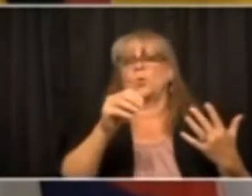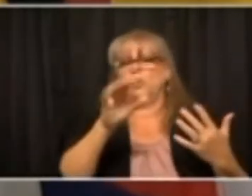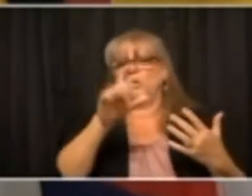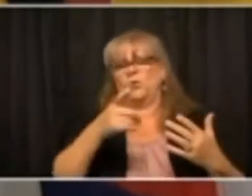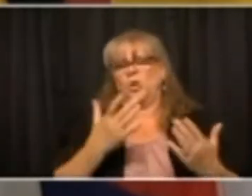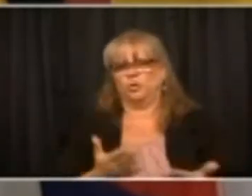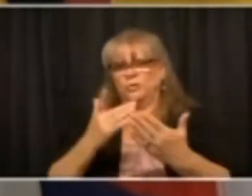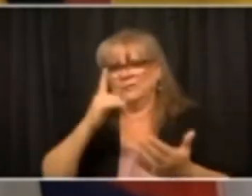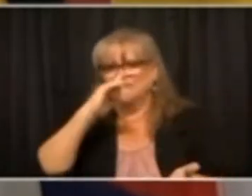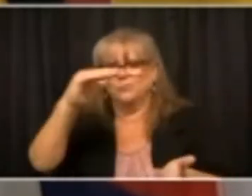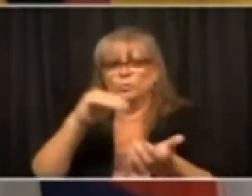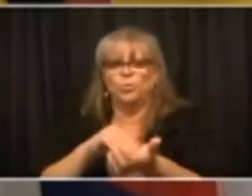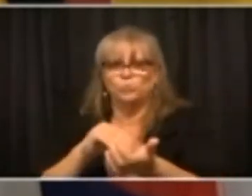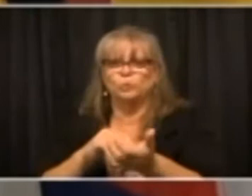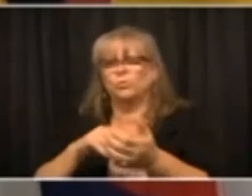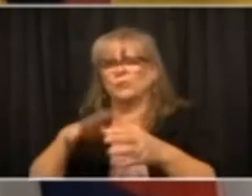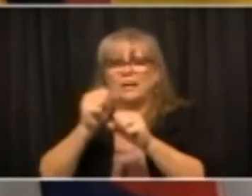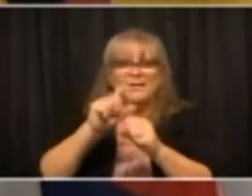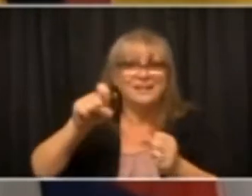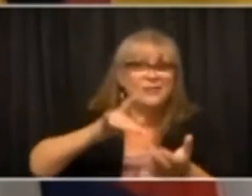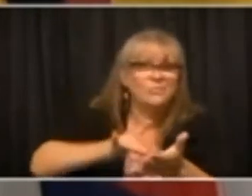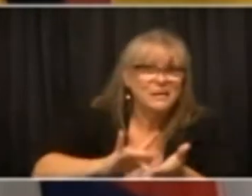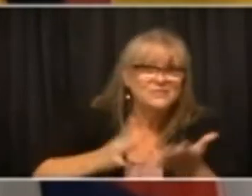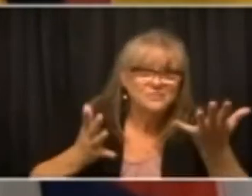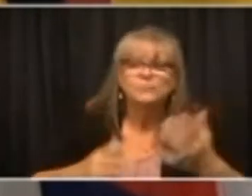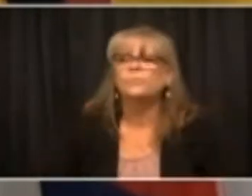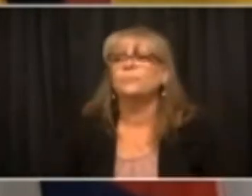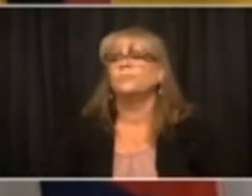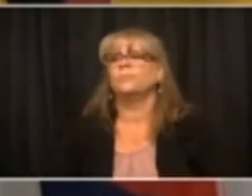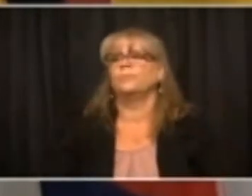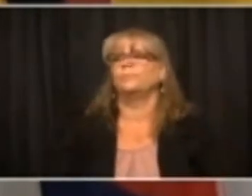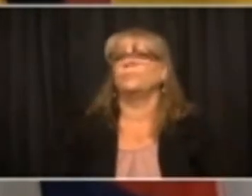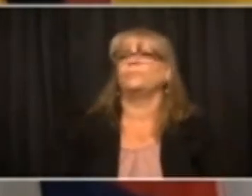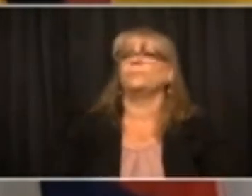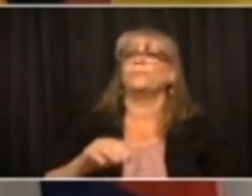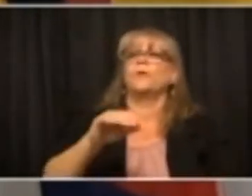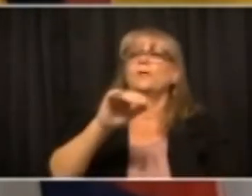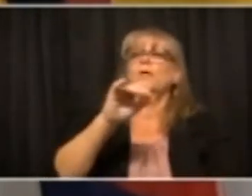um you know this is uh always a challenging situation in our state we've